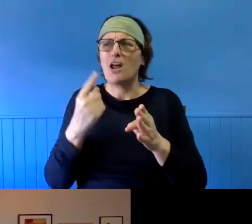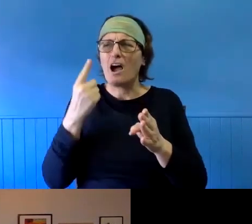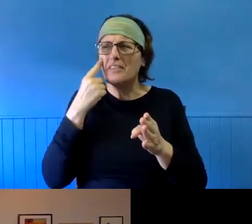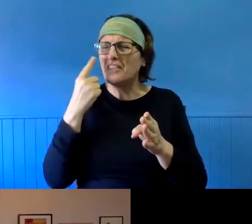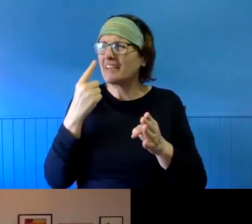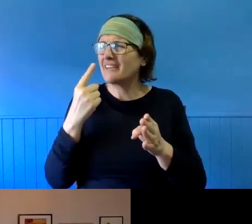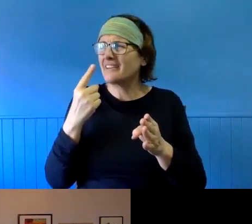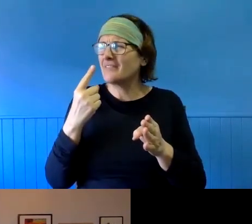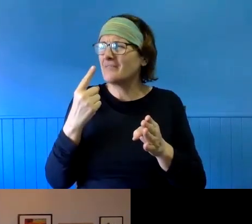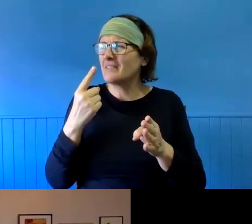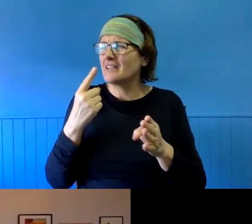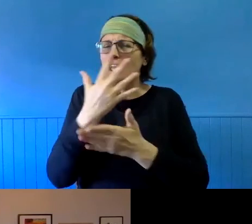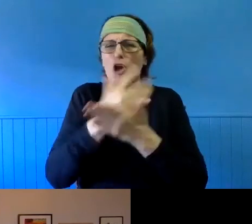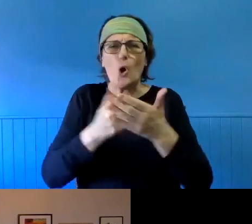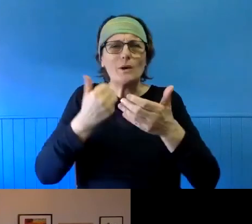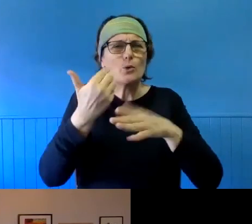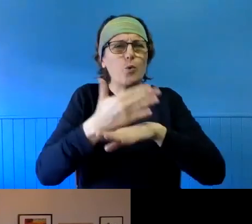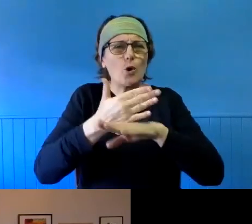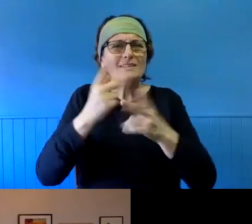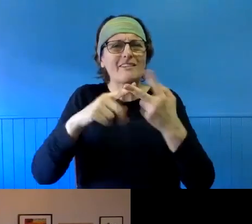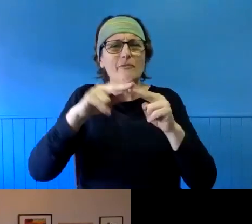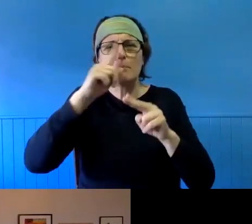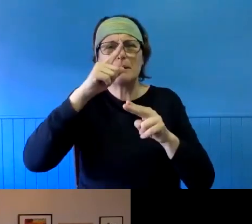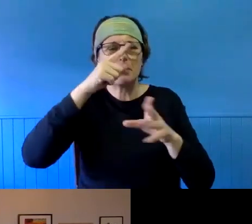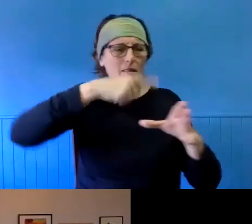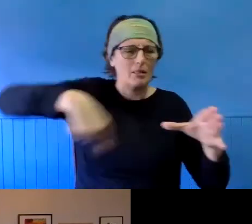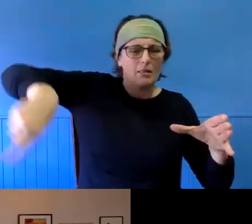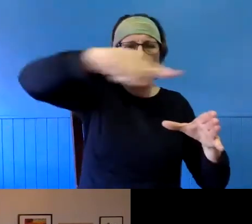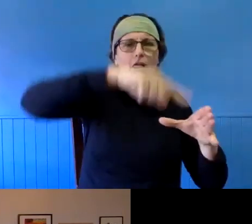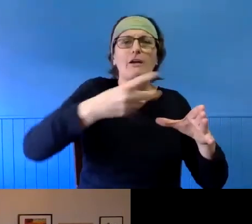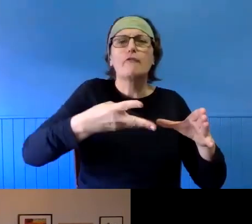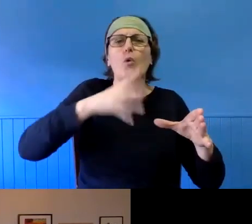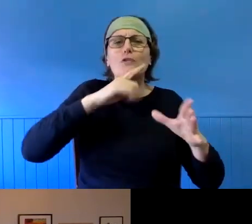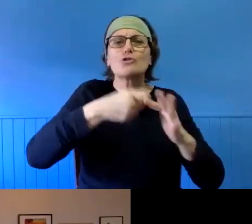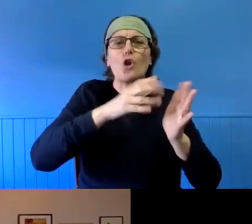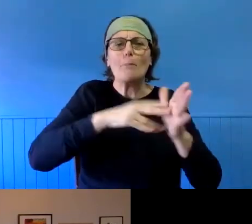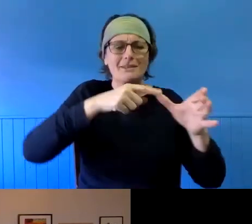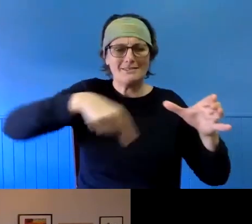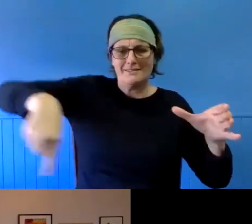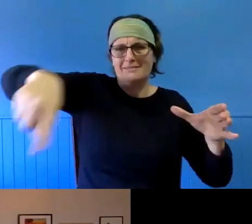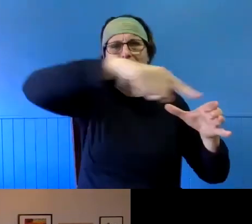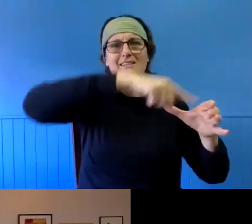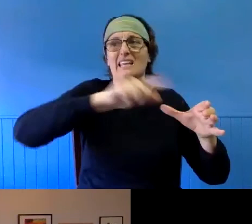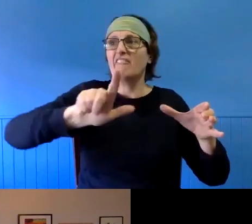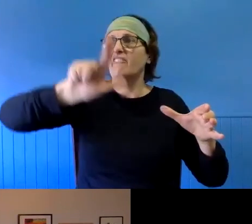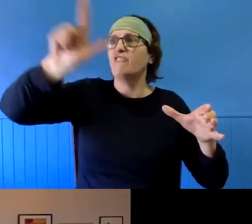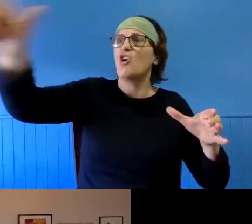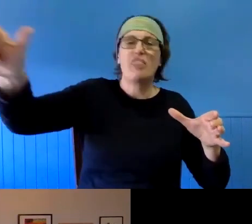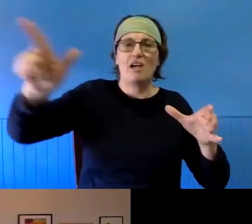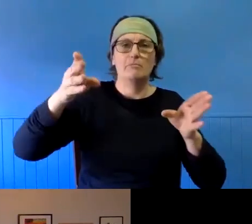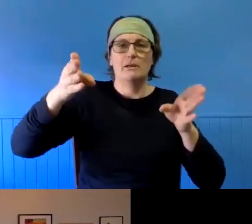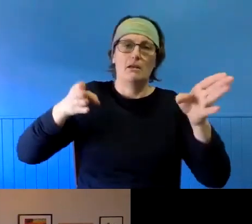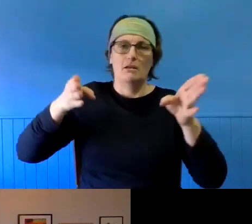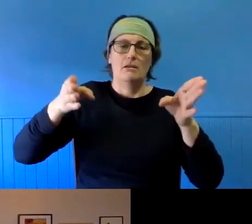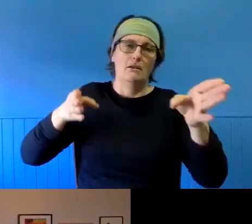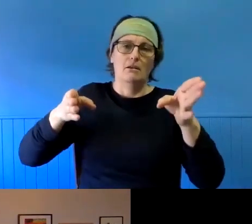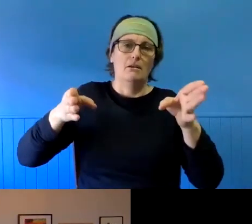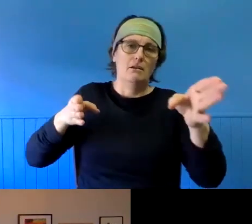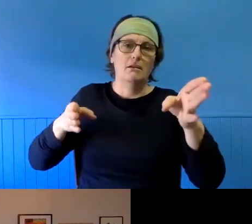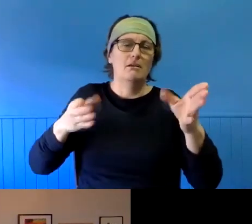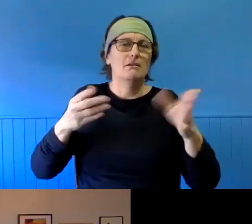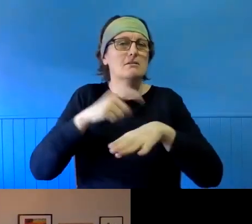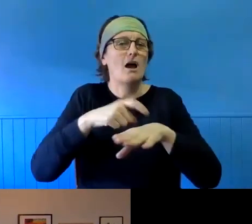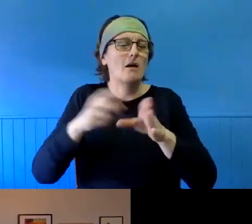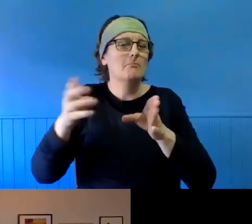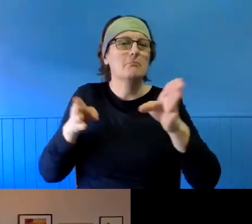than 400km now you're going to expand that 25 millisecond issue